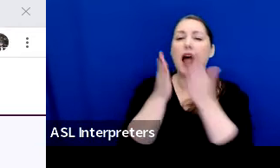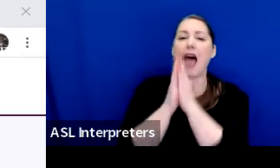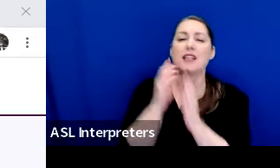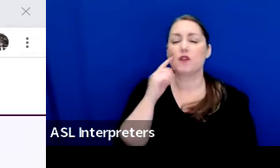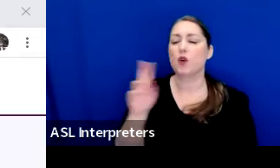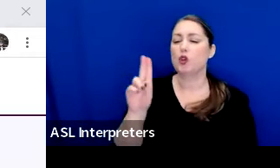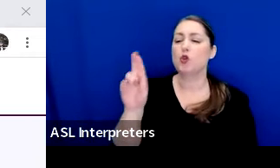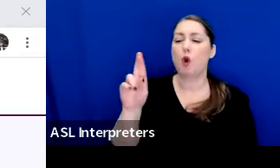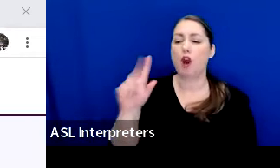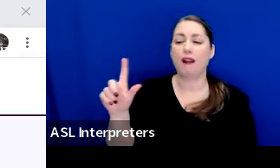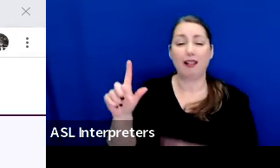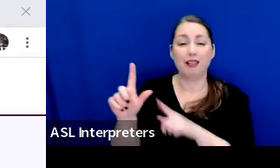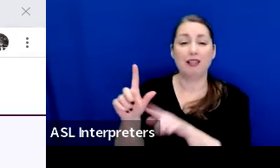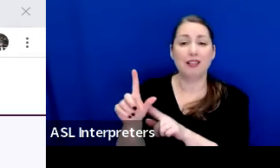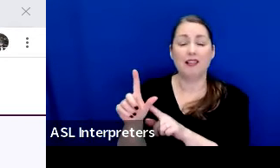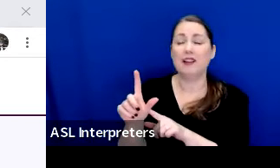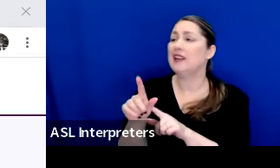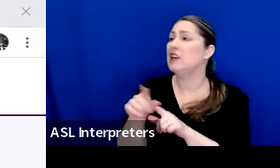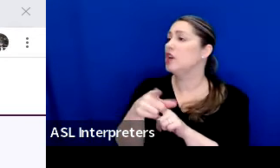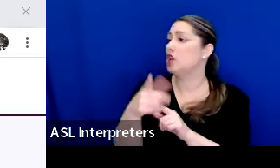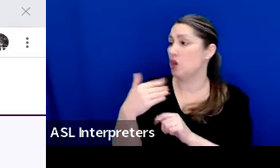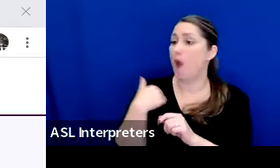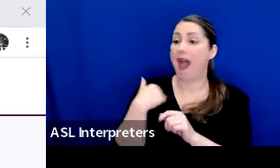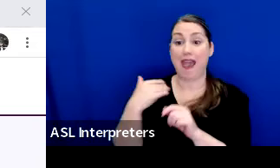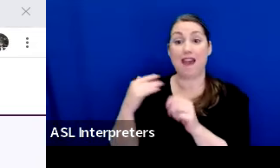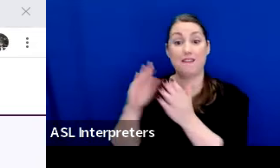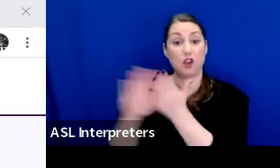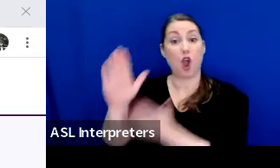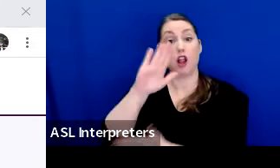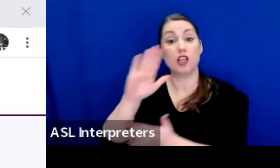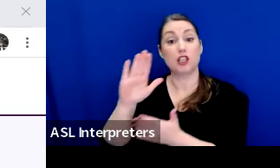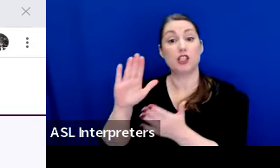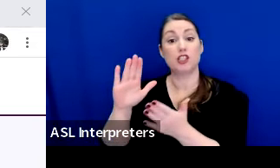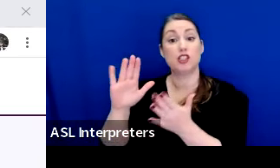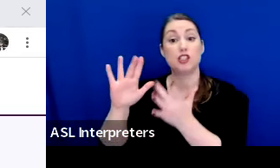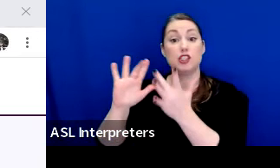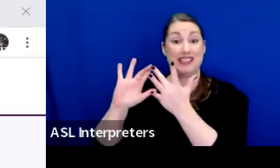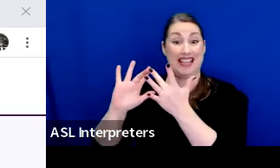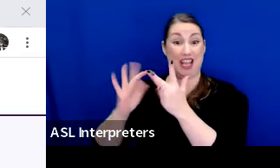if there's a URL of the college website that has your name on it. It's like right away, they'll give you the account